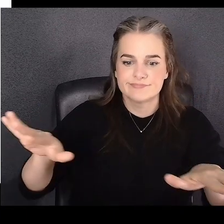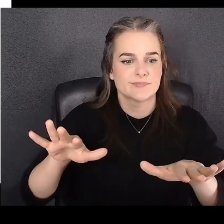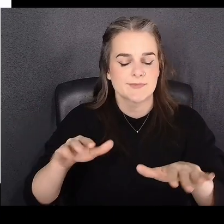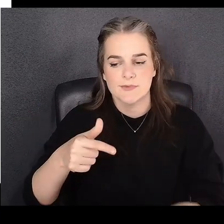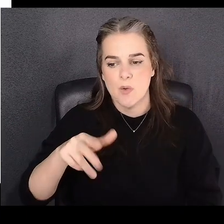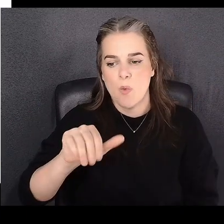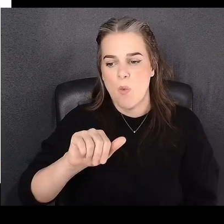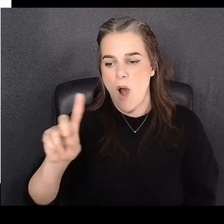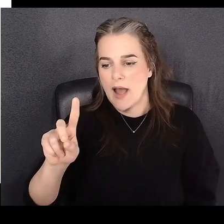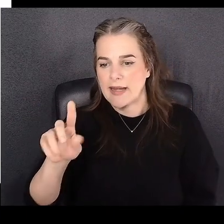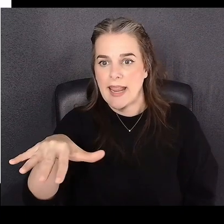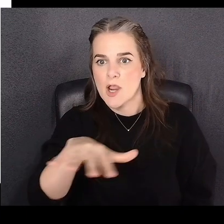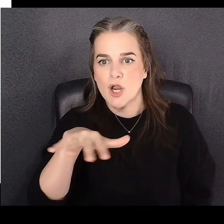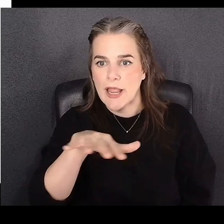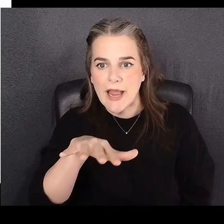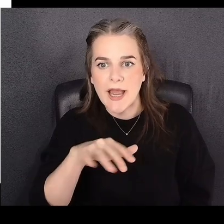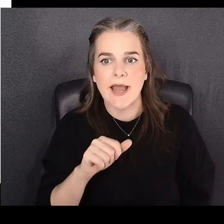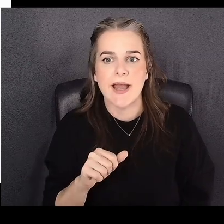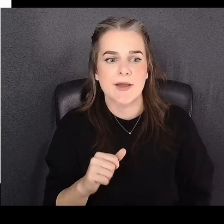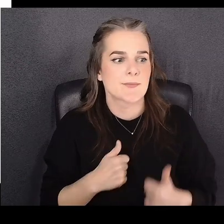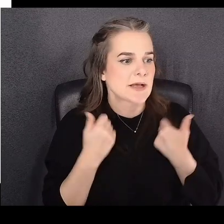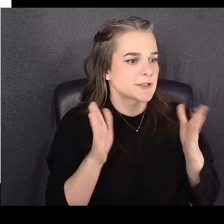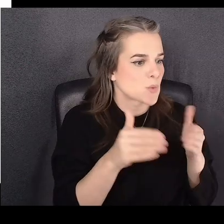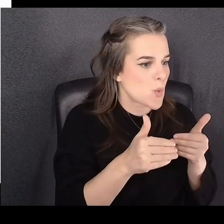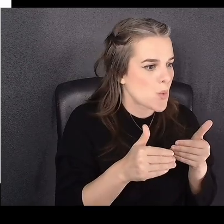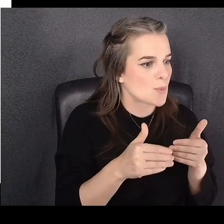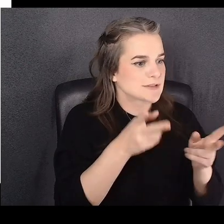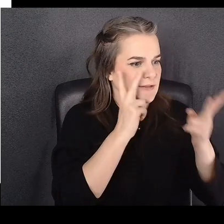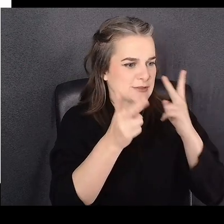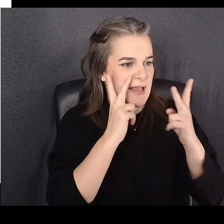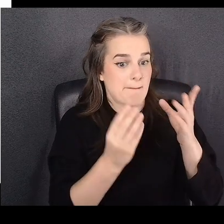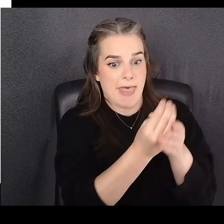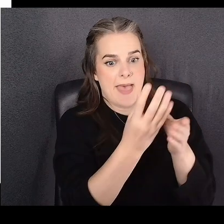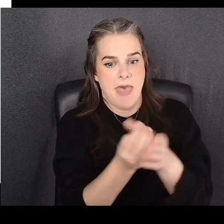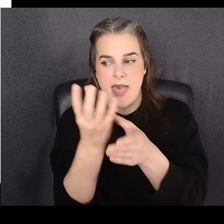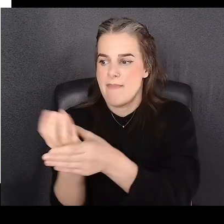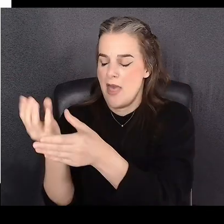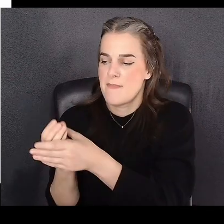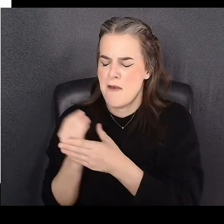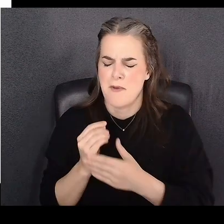rooms and all the shared spaces. Absolutely.